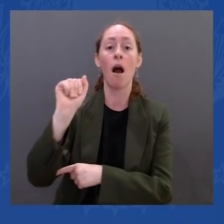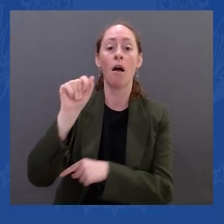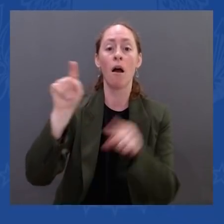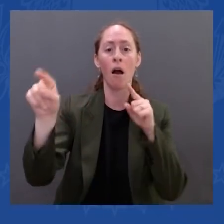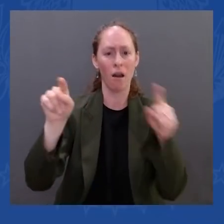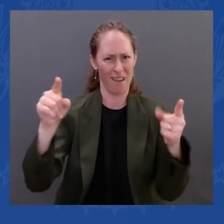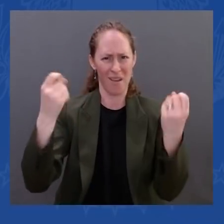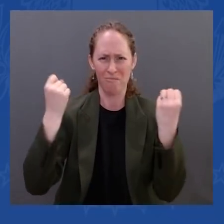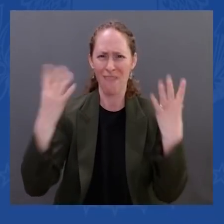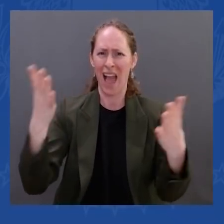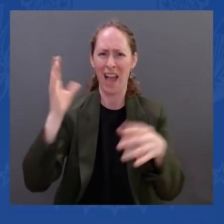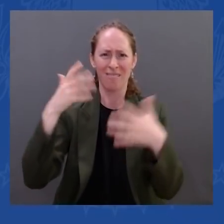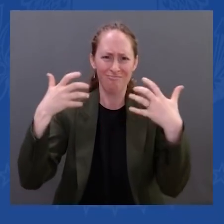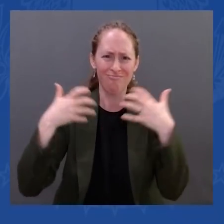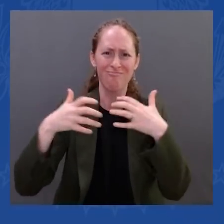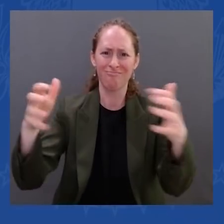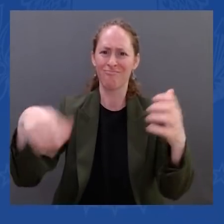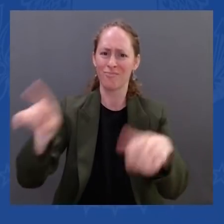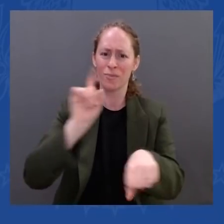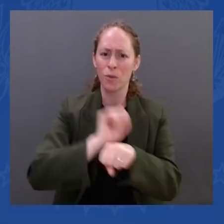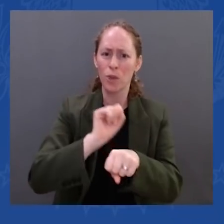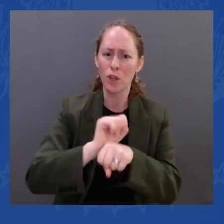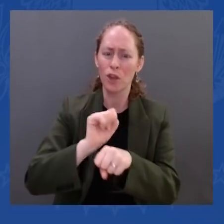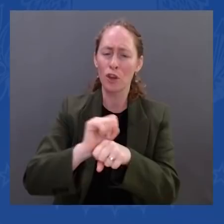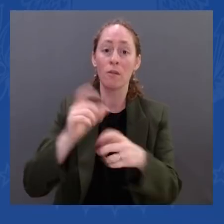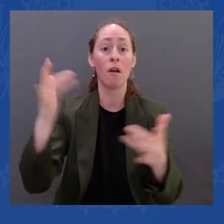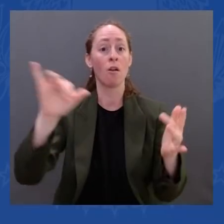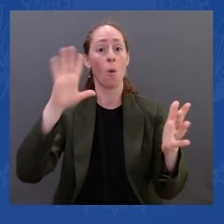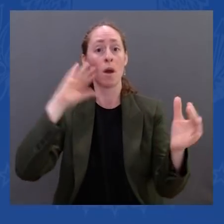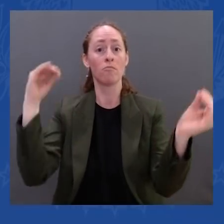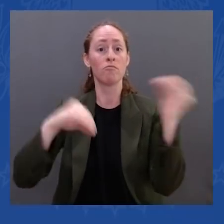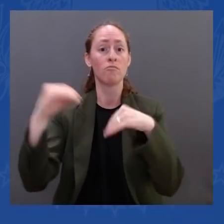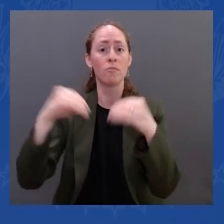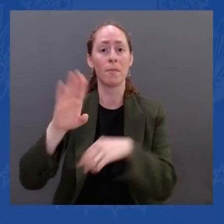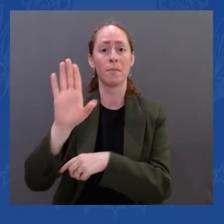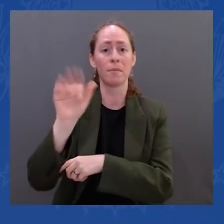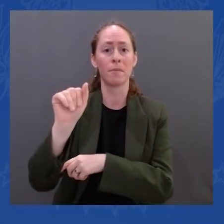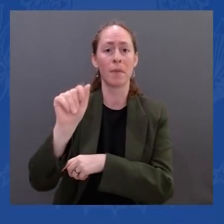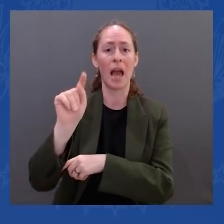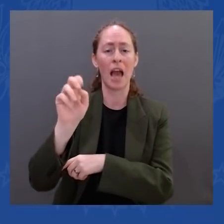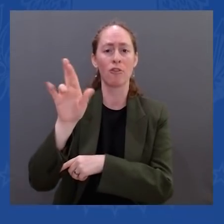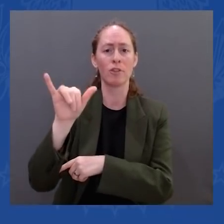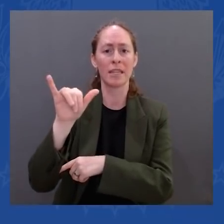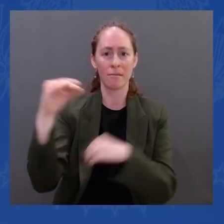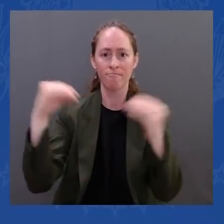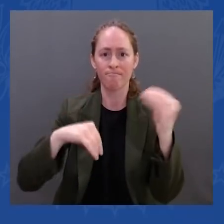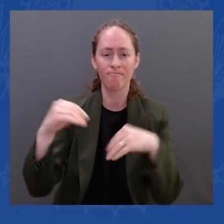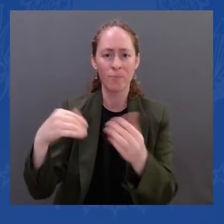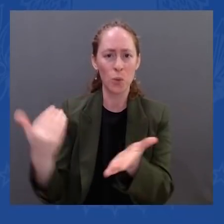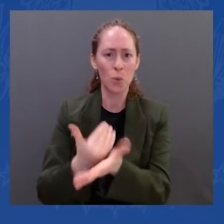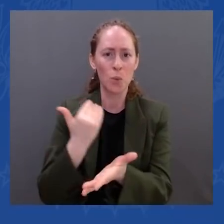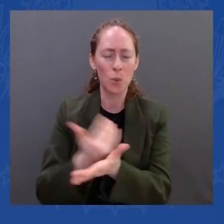the situation where we -- at -- we've created over 8 million new jobs,